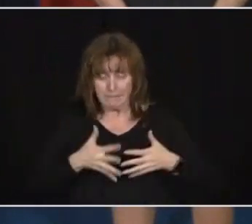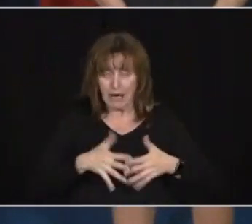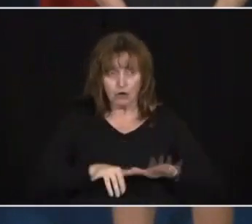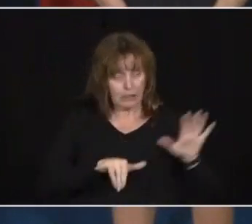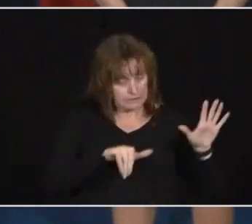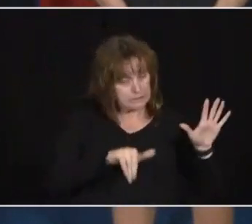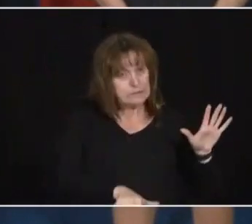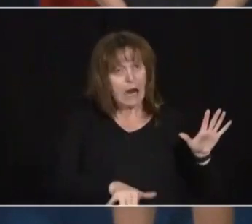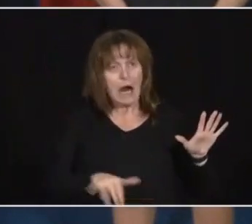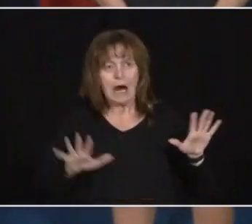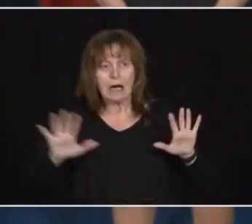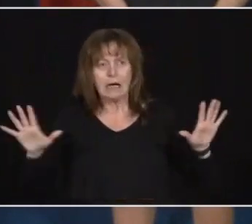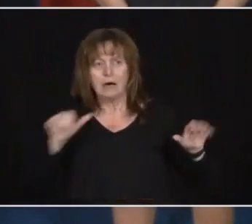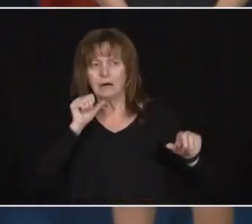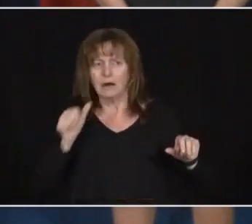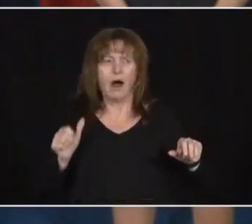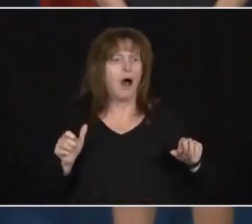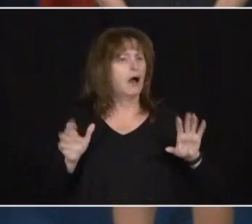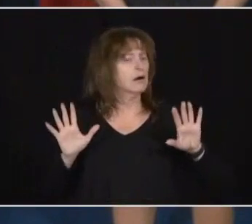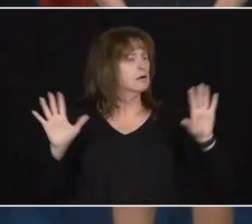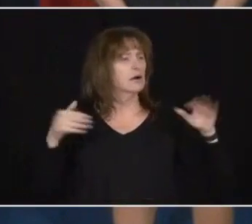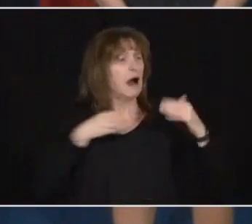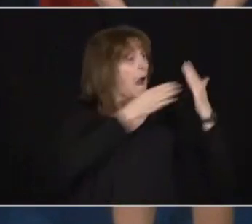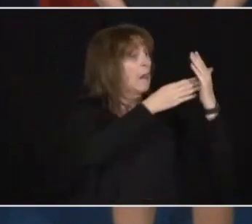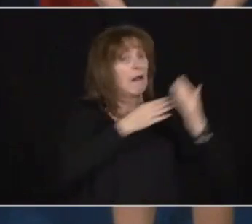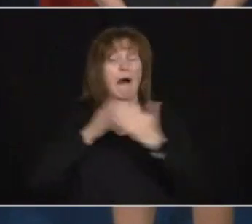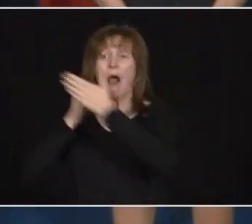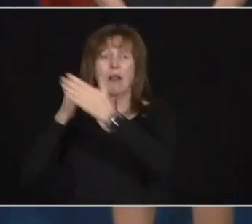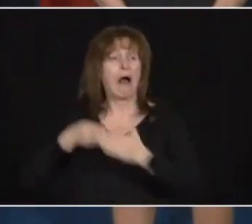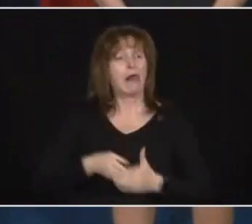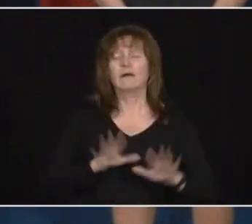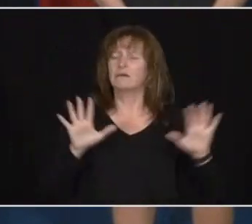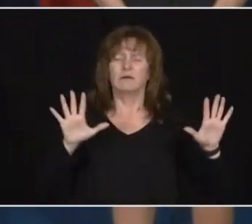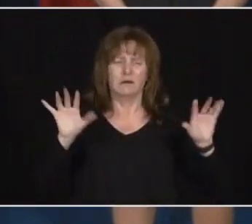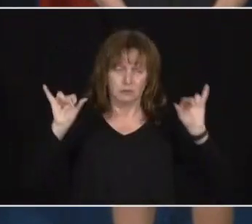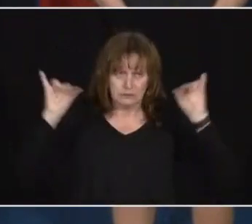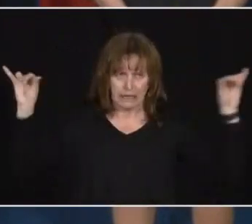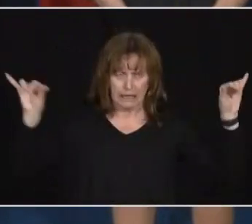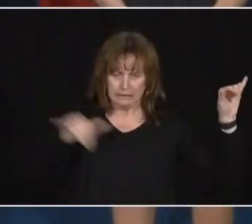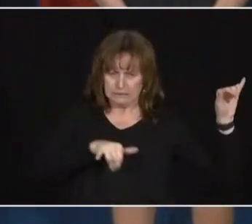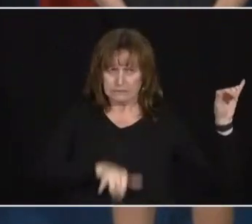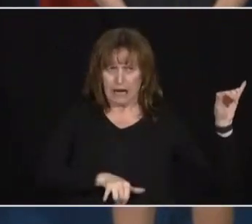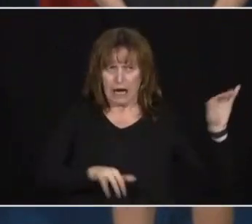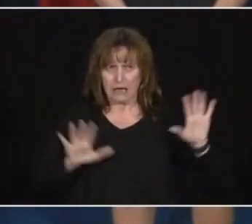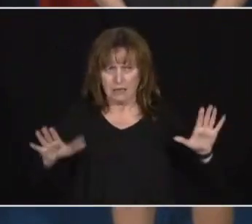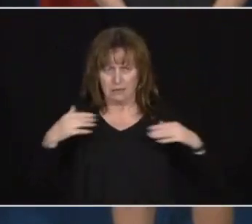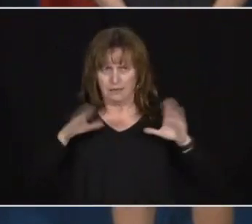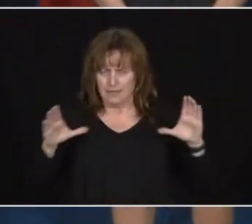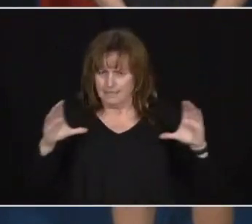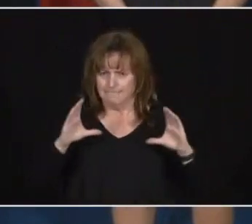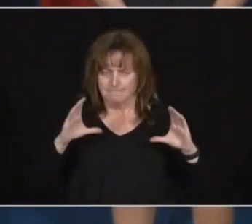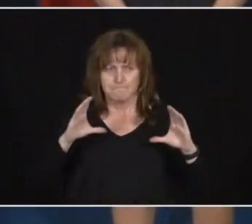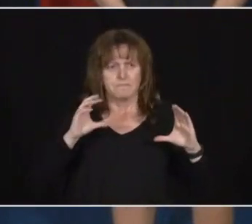It's nothing personal. We can't afford the spread of this virus here in Ontario. We're doing so well.